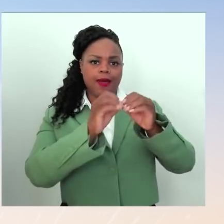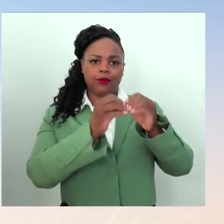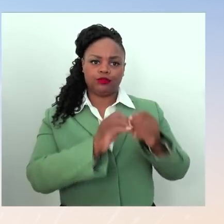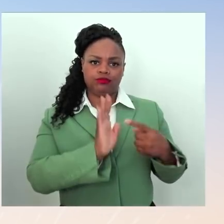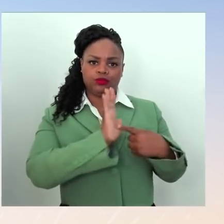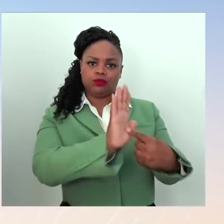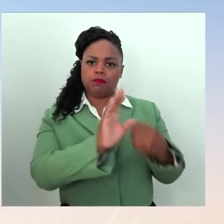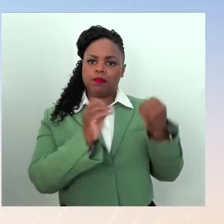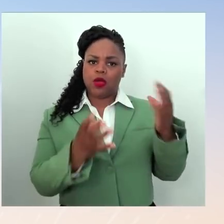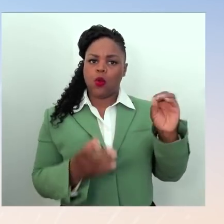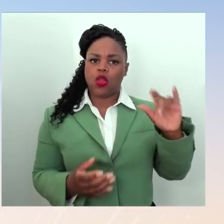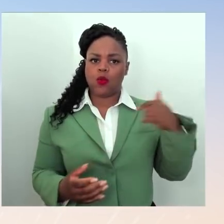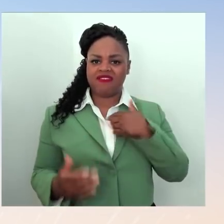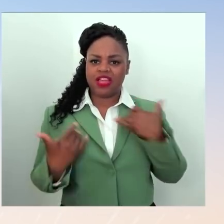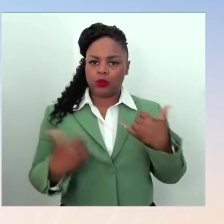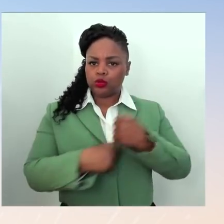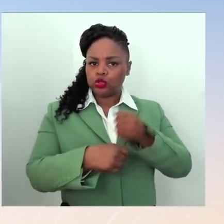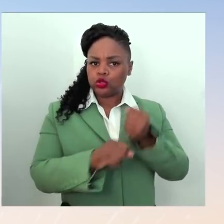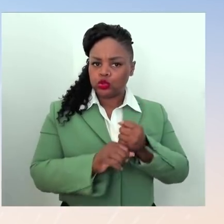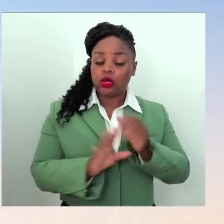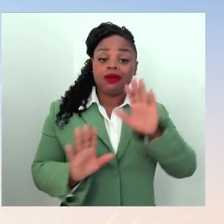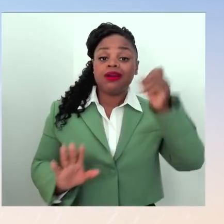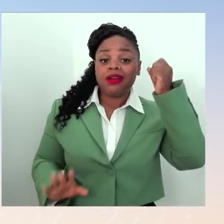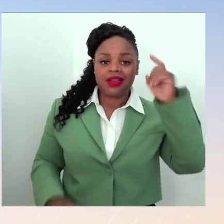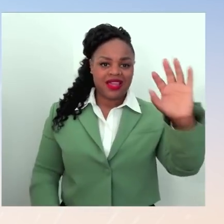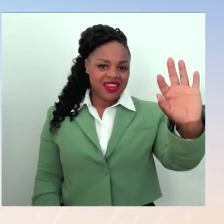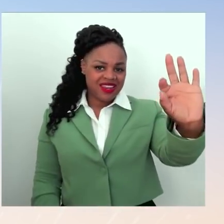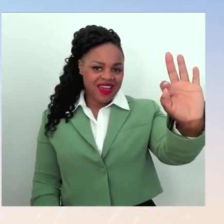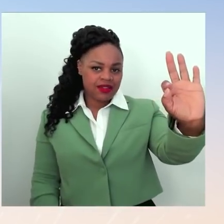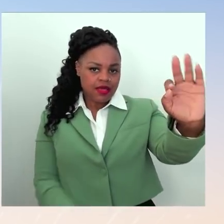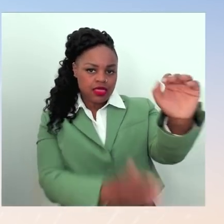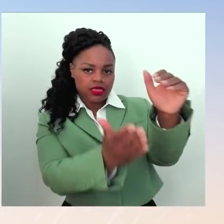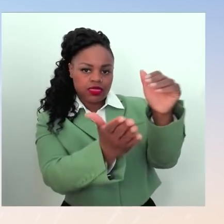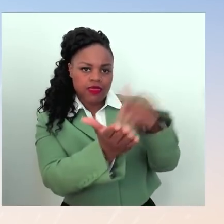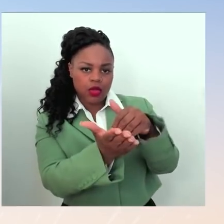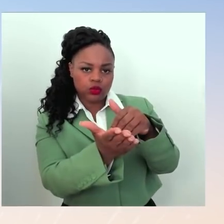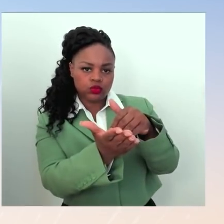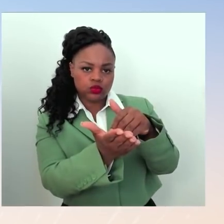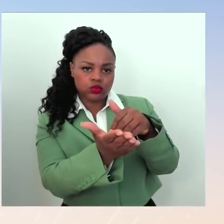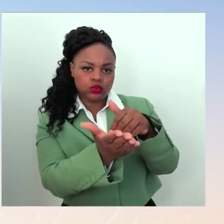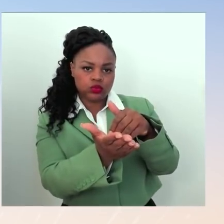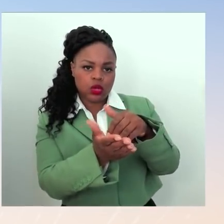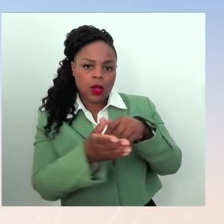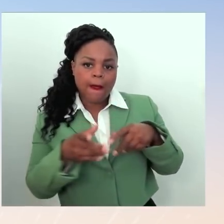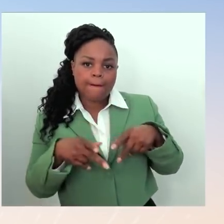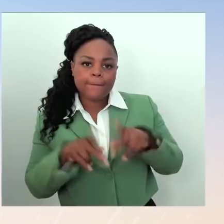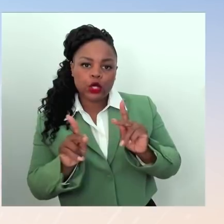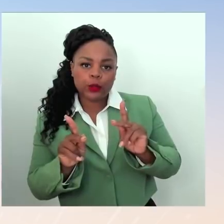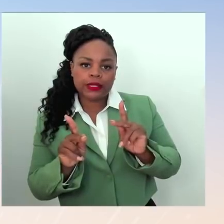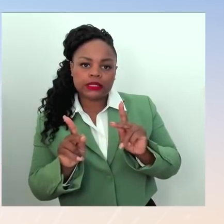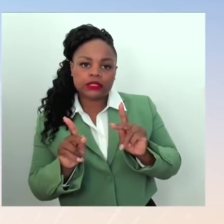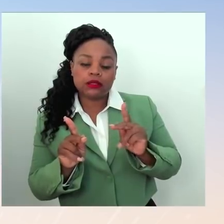that are not being used. So the suggestion that we are not let allowing companies to drill is inaccurate.